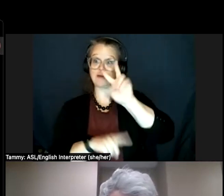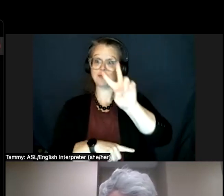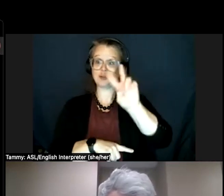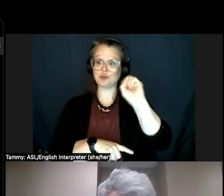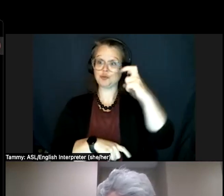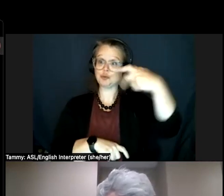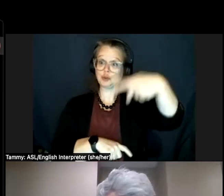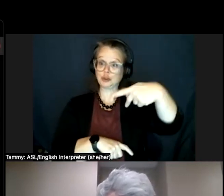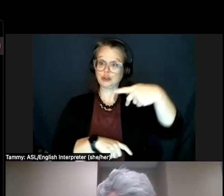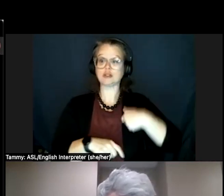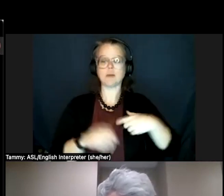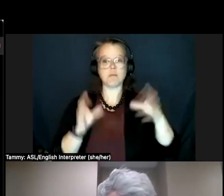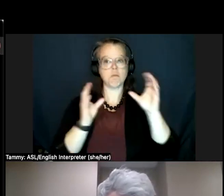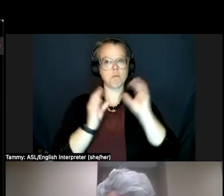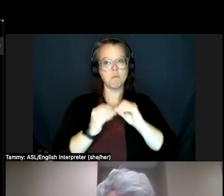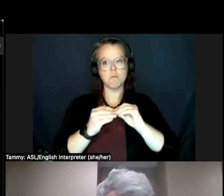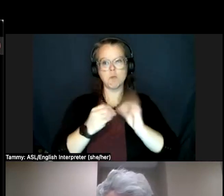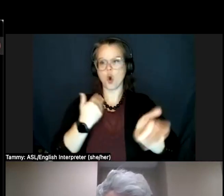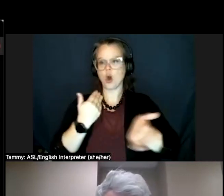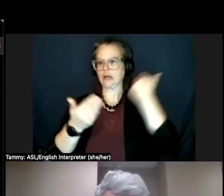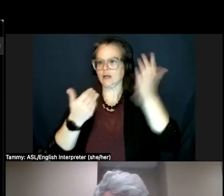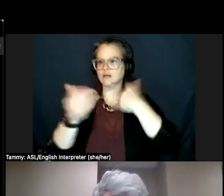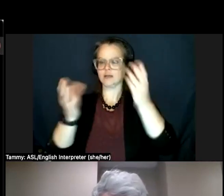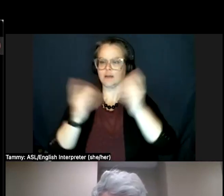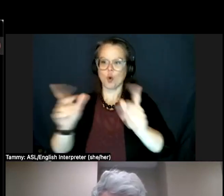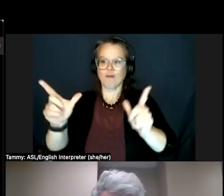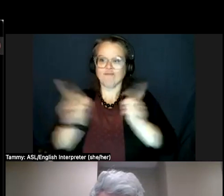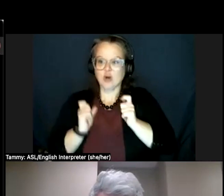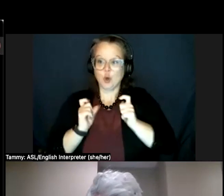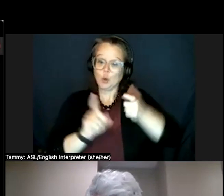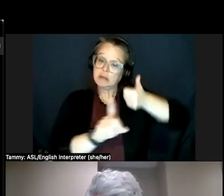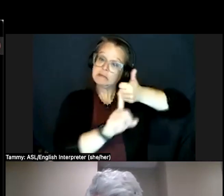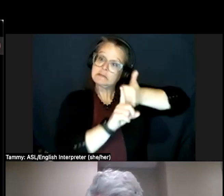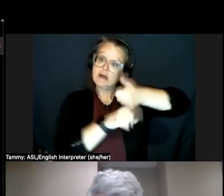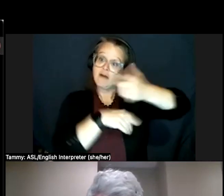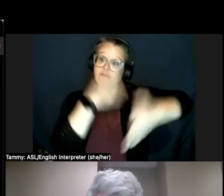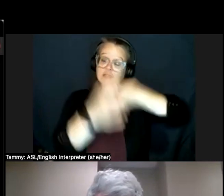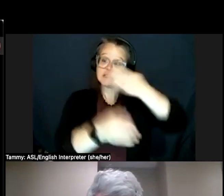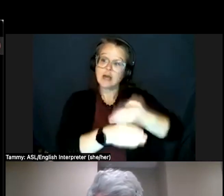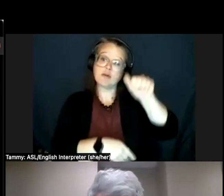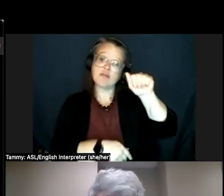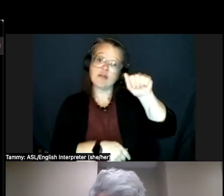your rates or actively looks at your rates against your tables against transportation